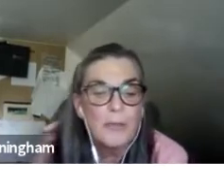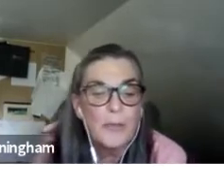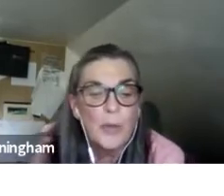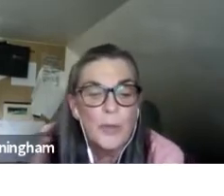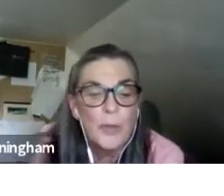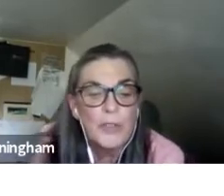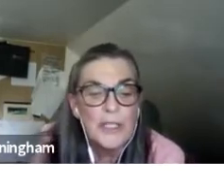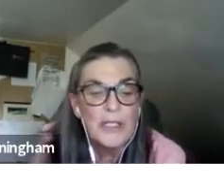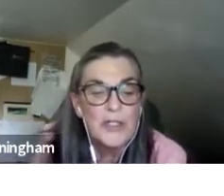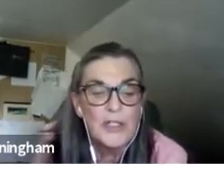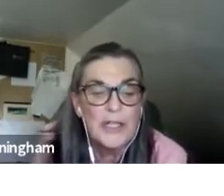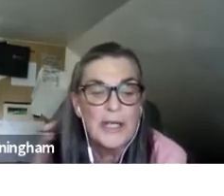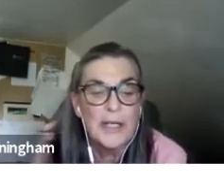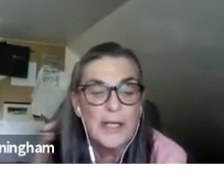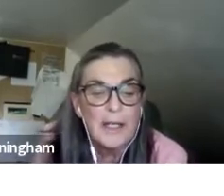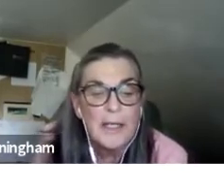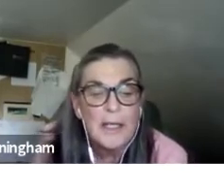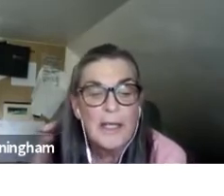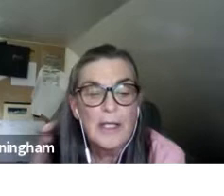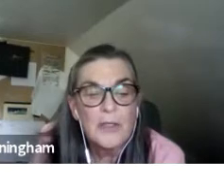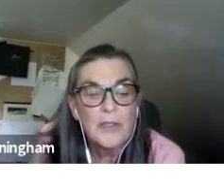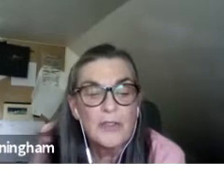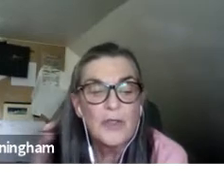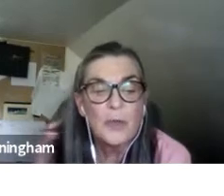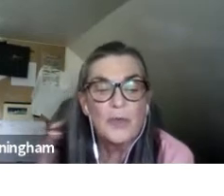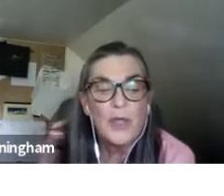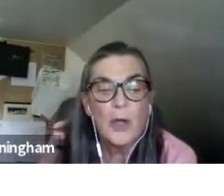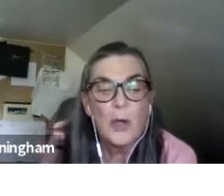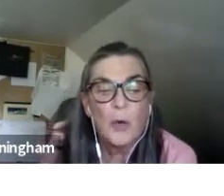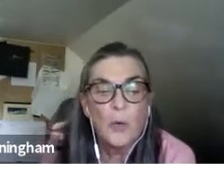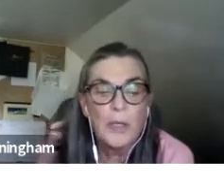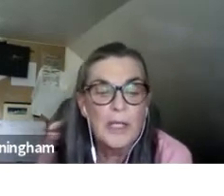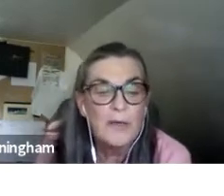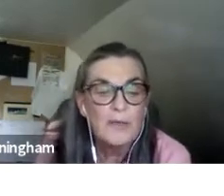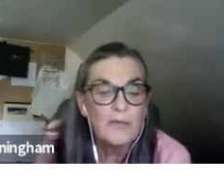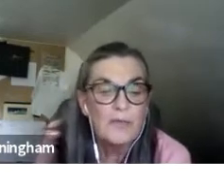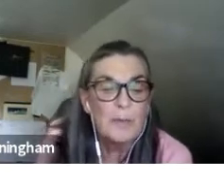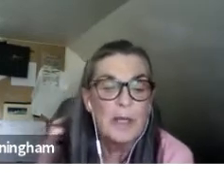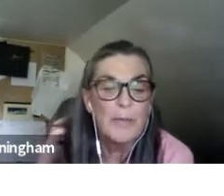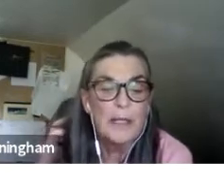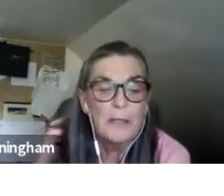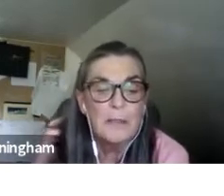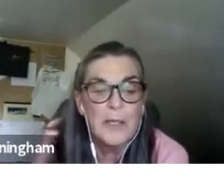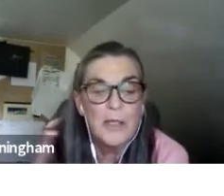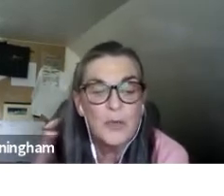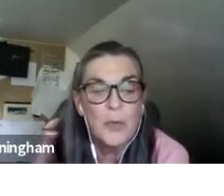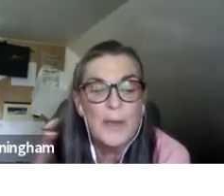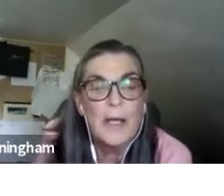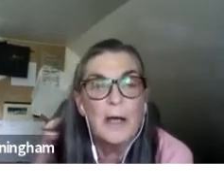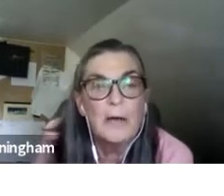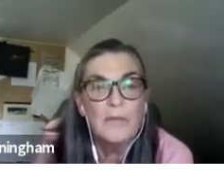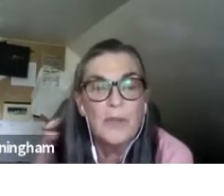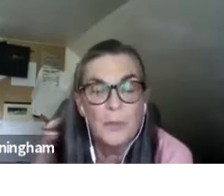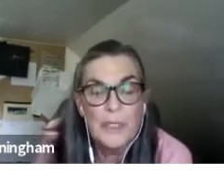3 quarters inch thick. It shows a gold leafed female mall land duck swimming out of the reeds